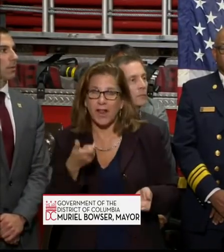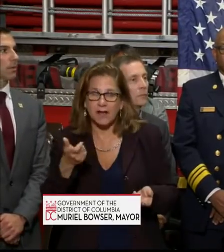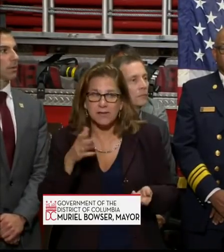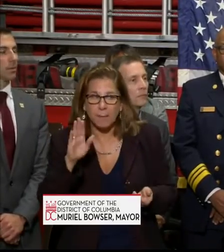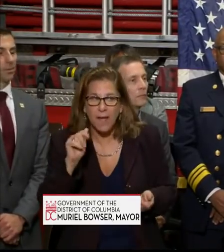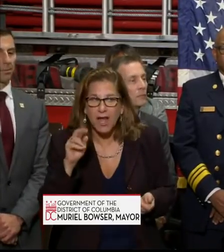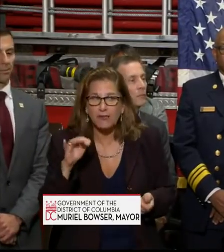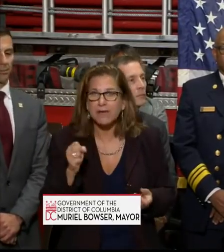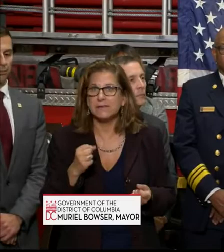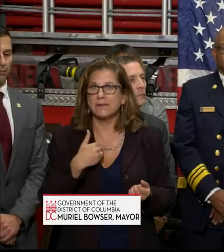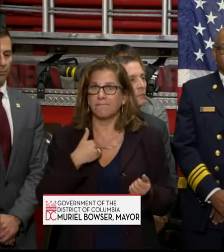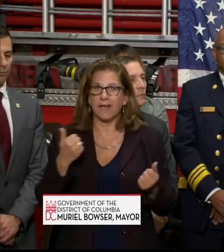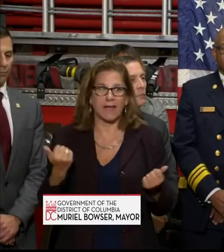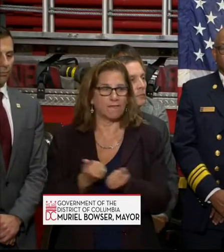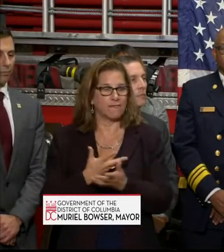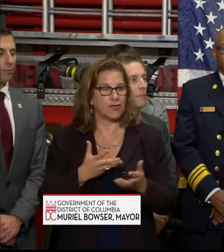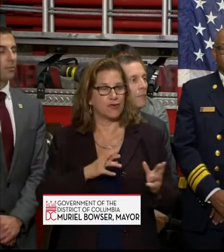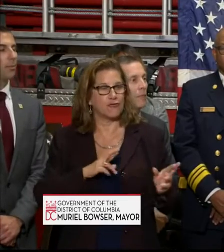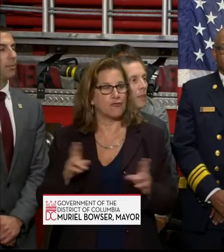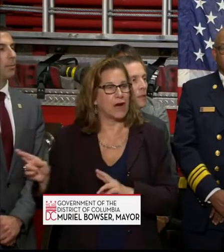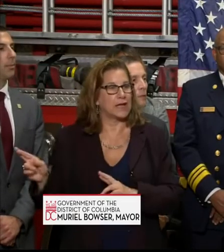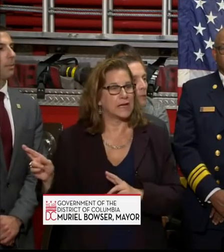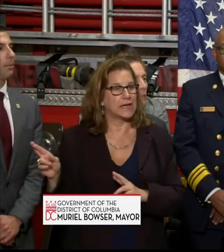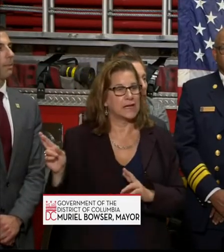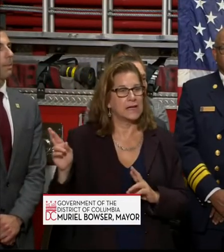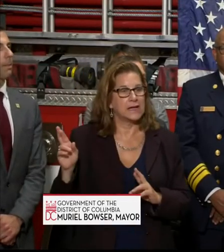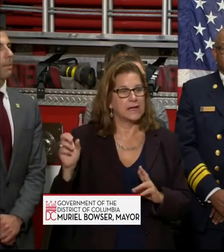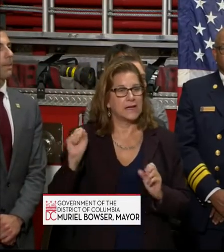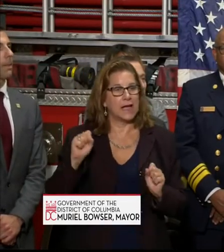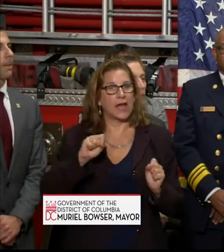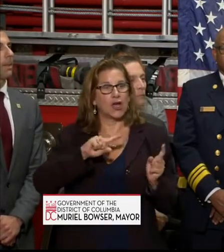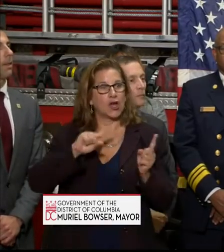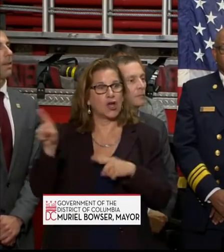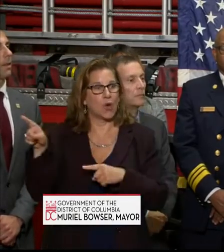GO TO READY.DC.GOV FOR MORE TIPS ON HOW TO PREPARE.